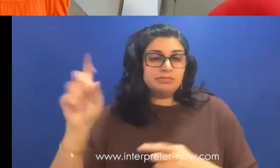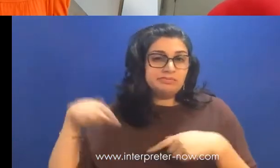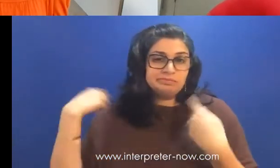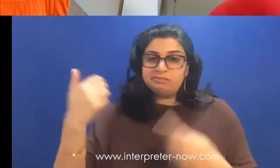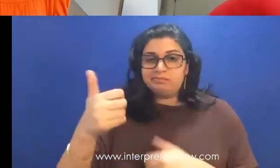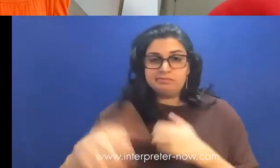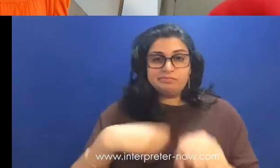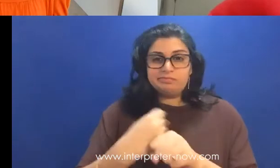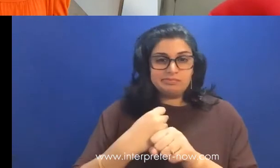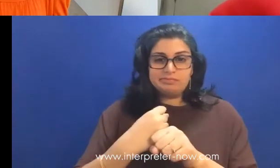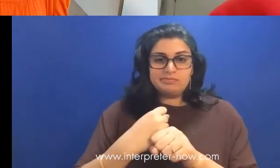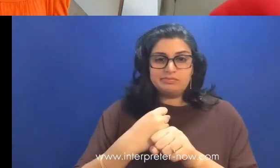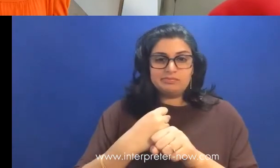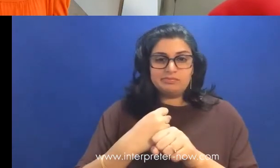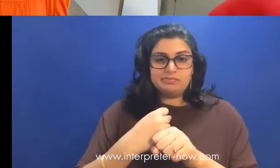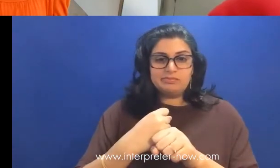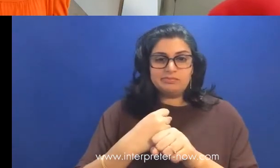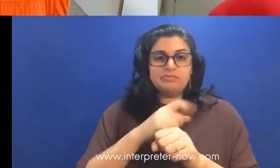I really had a true racial diversity of friends.